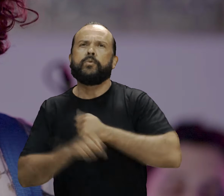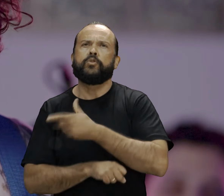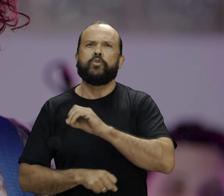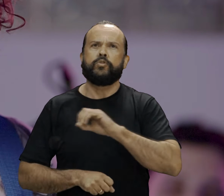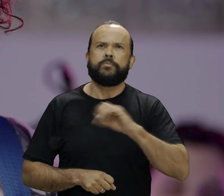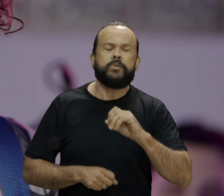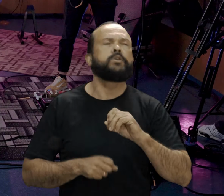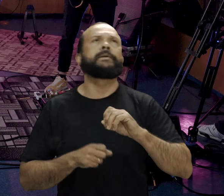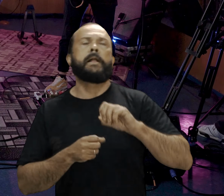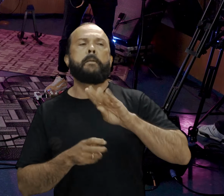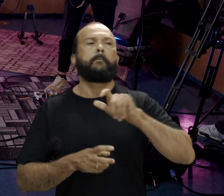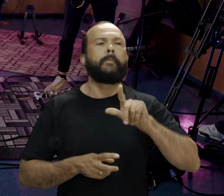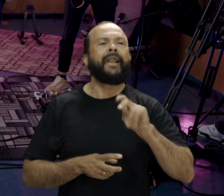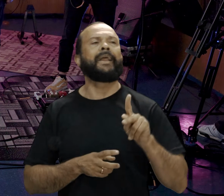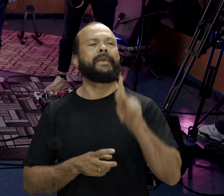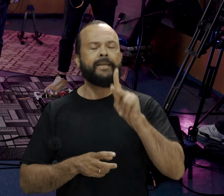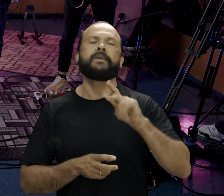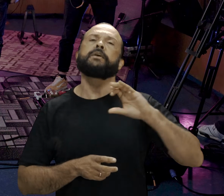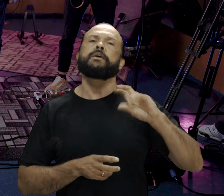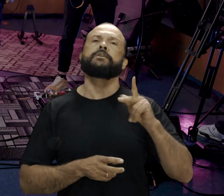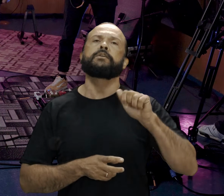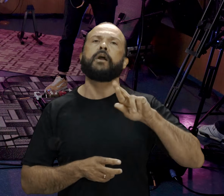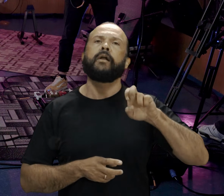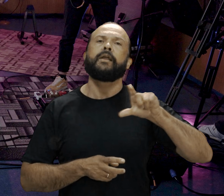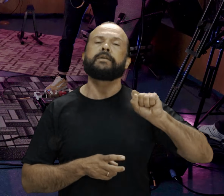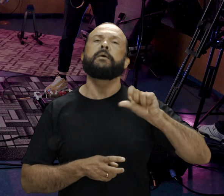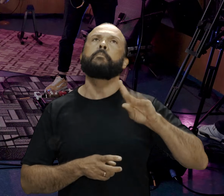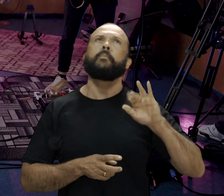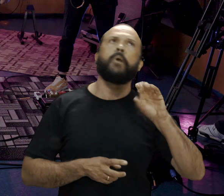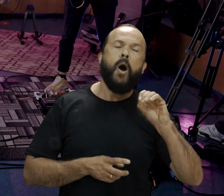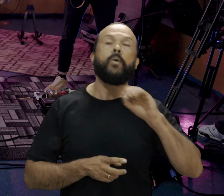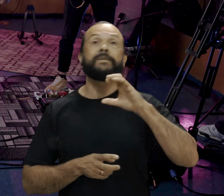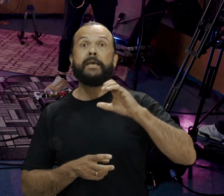But then, when we got there in 2010, we started listening a little more of Indie, to hear a more up to date sound,